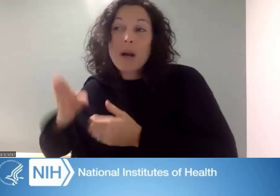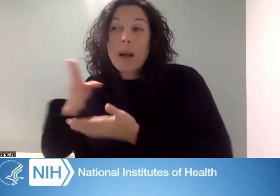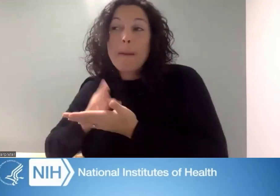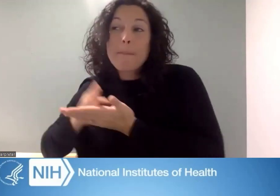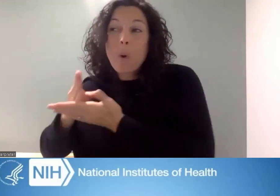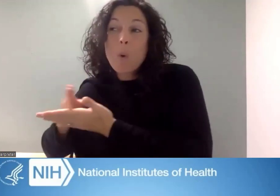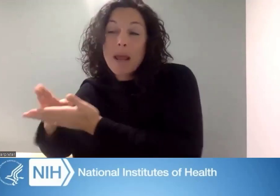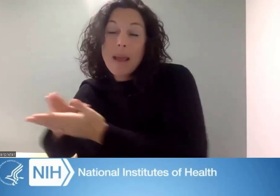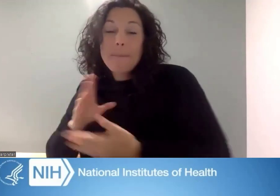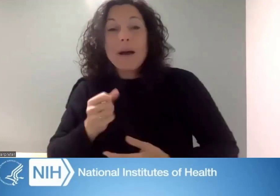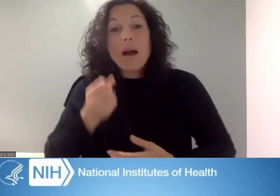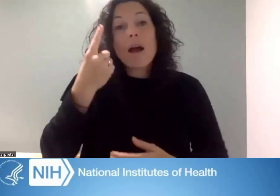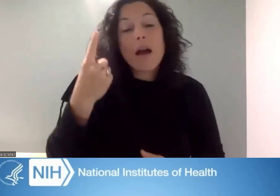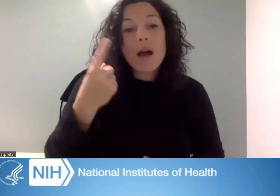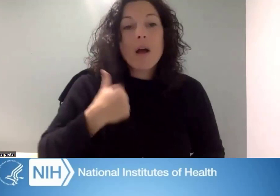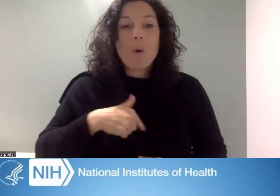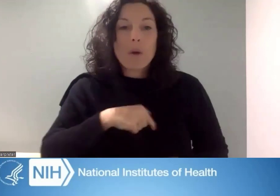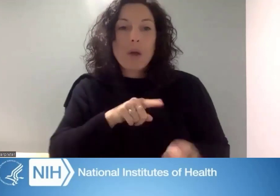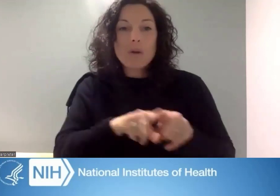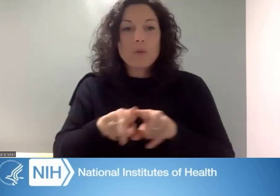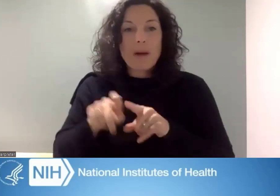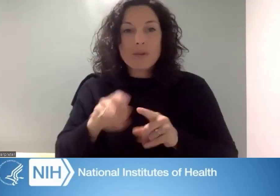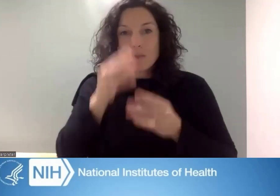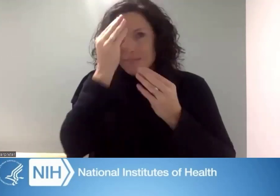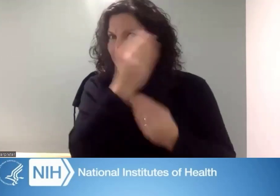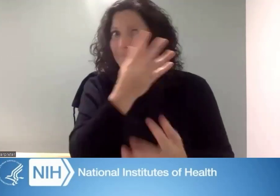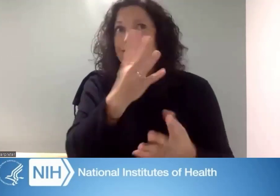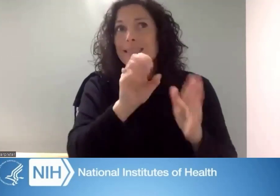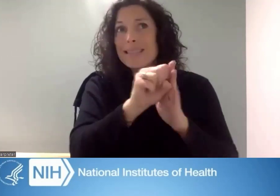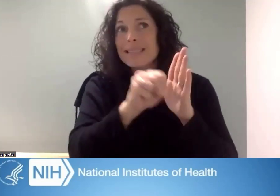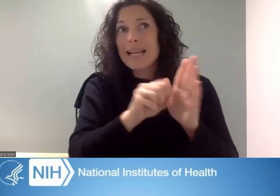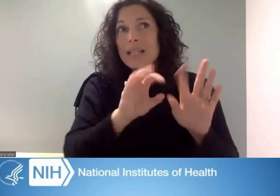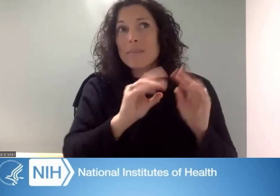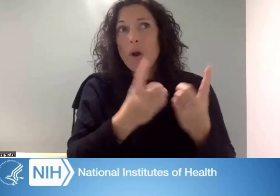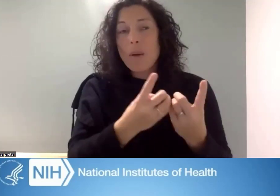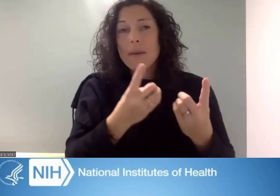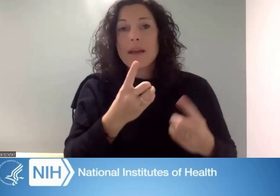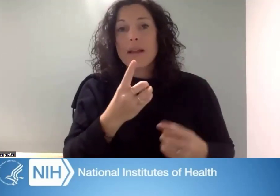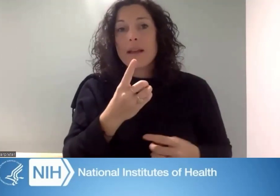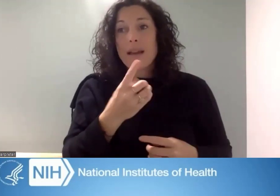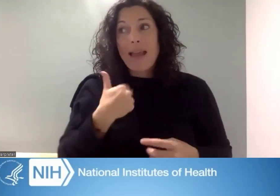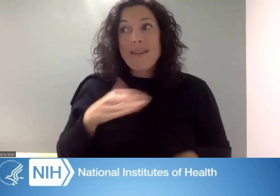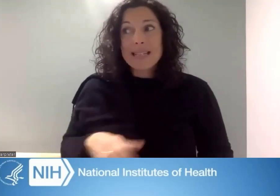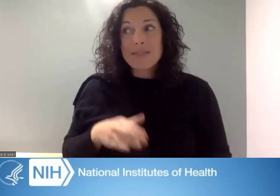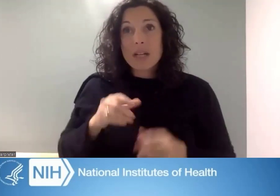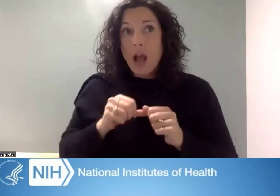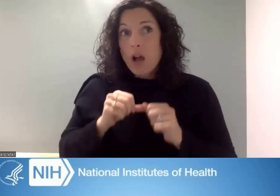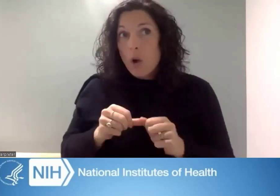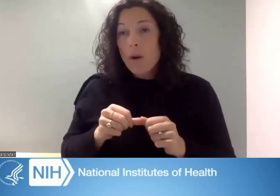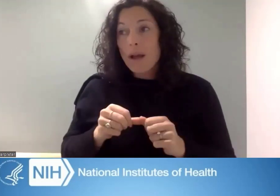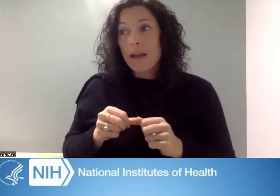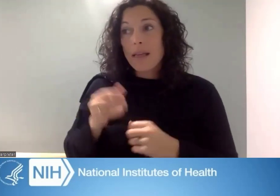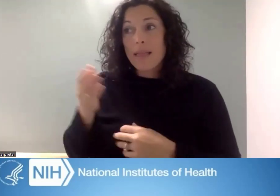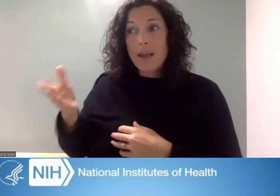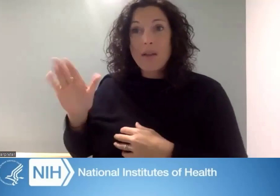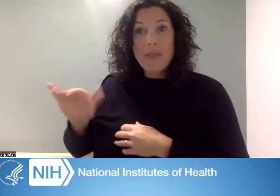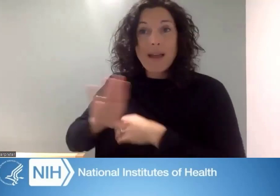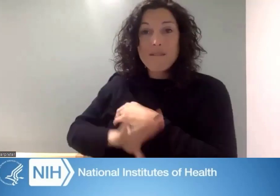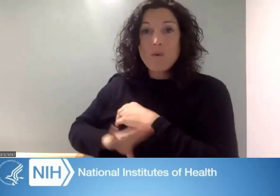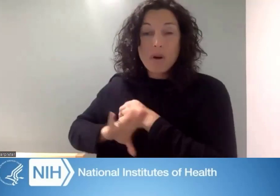but we also have to alert the State Department, right, that there is activity ongoing in a foreign entity,